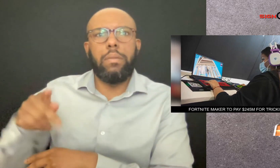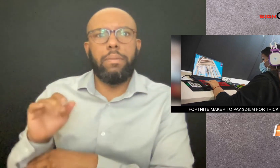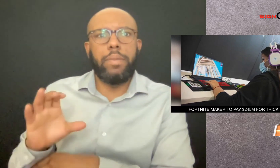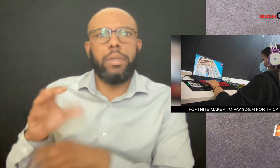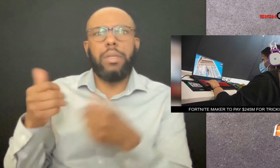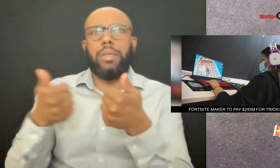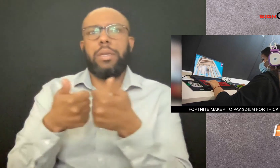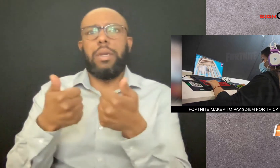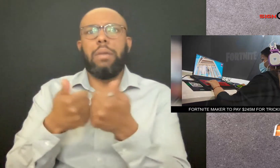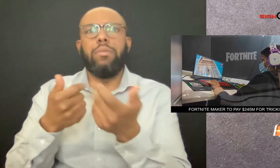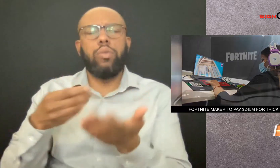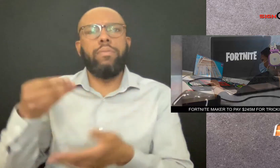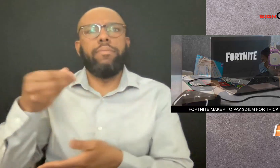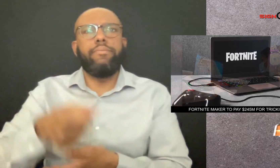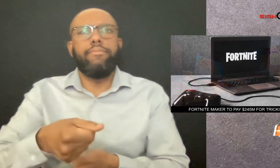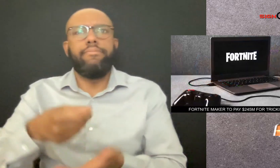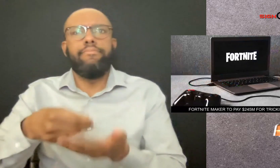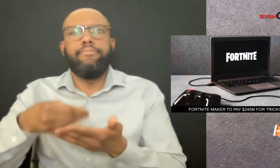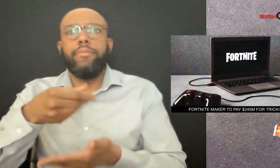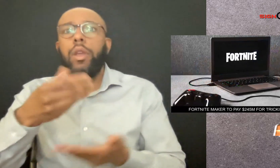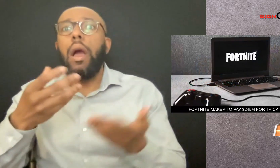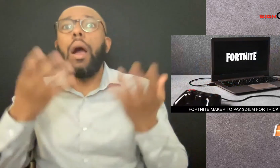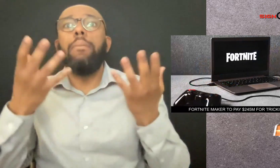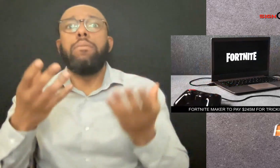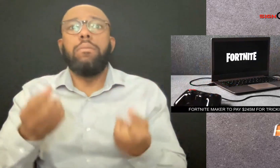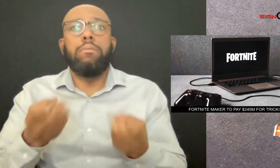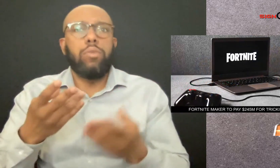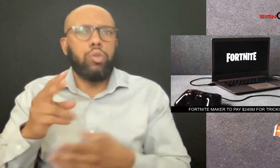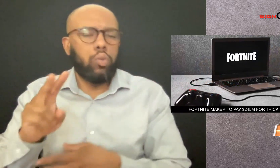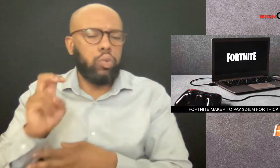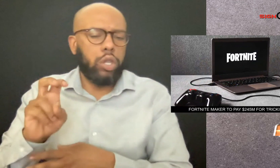games to pay 245 million dollars to users.